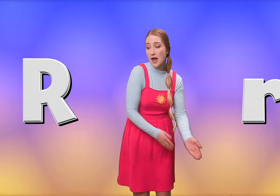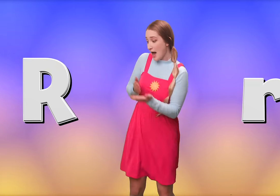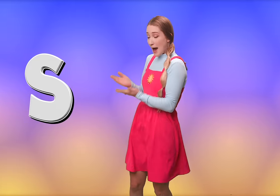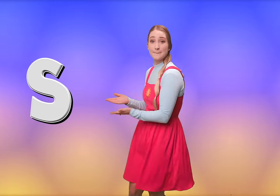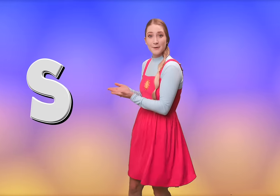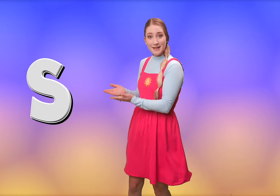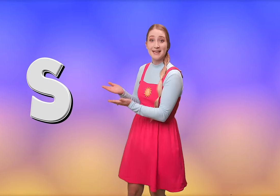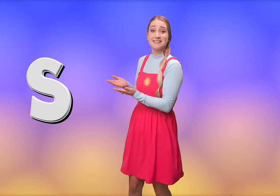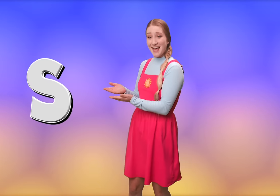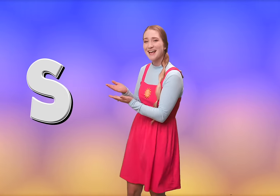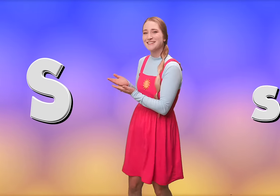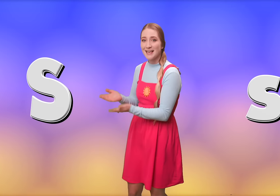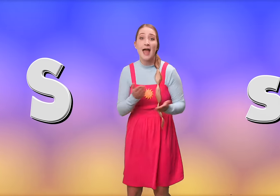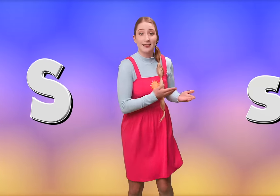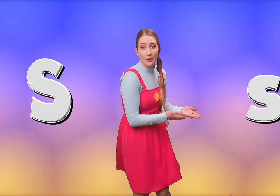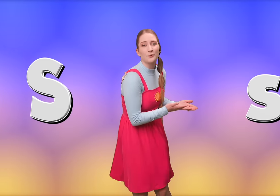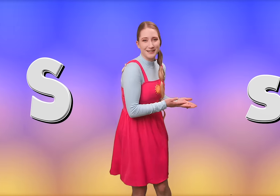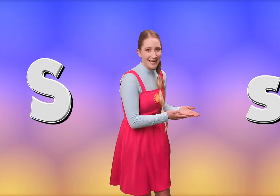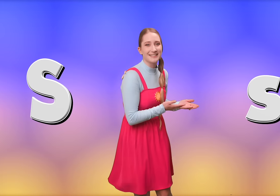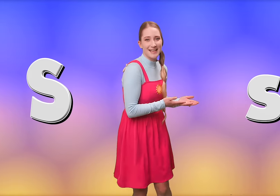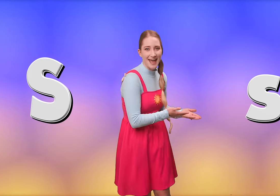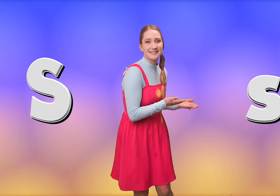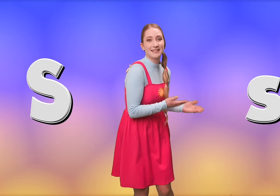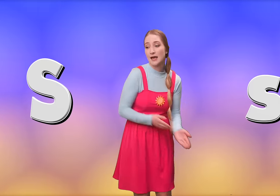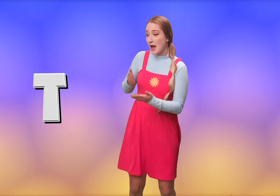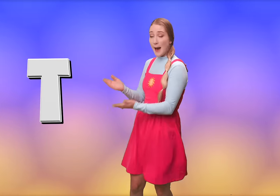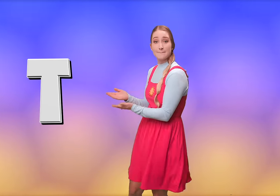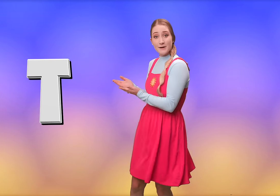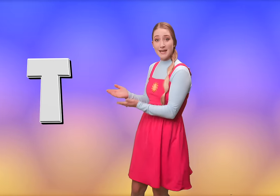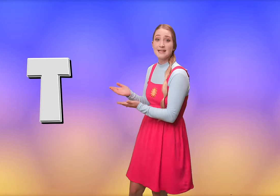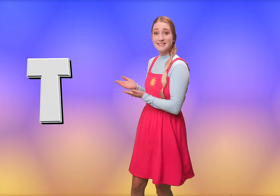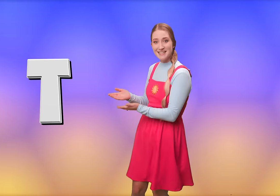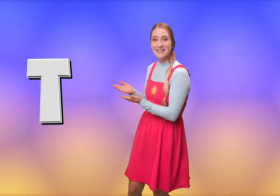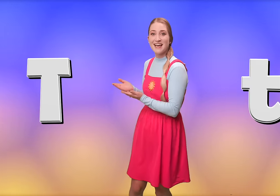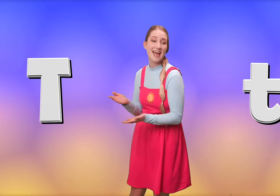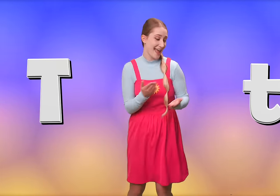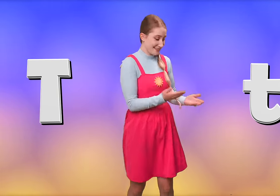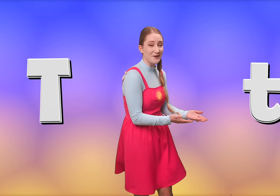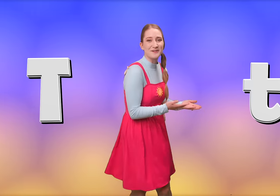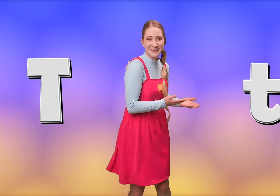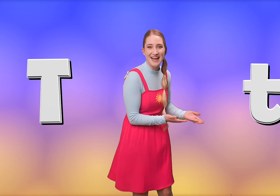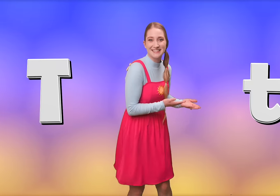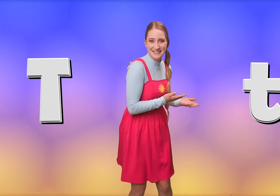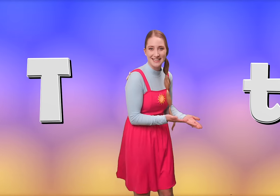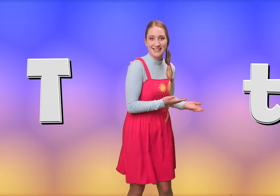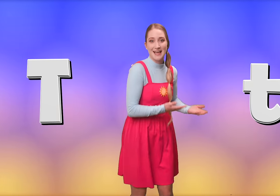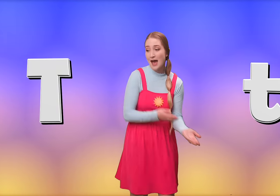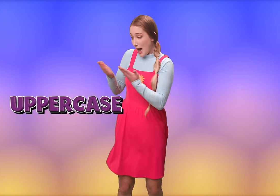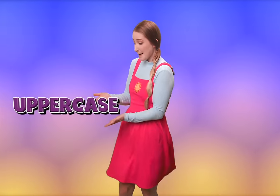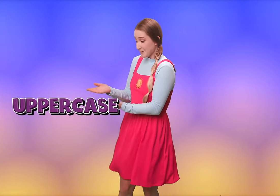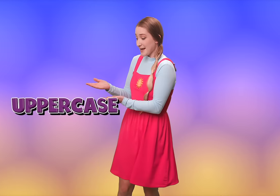AND LOWERCASE S UPPERCASE T AND LOWERCASE T UPPERCASE